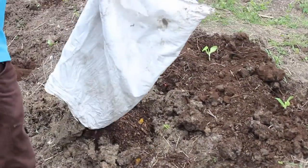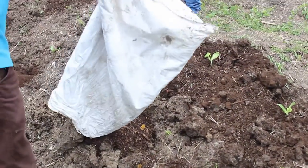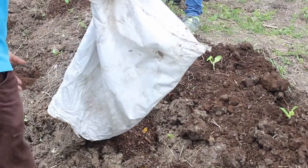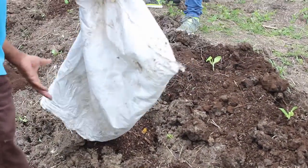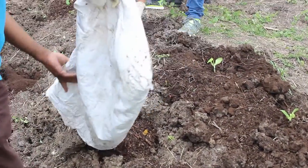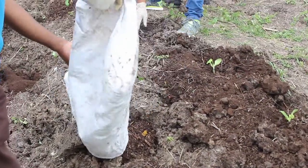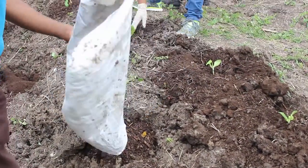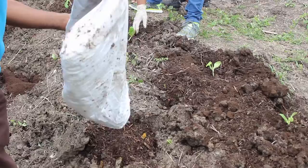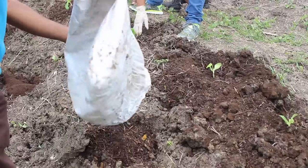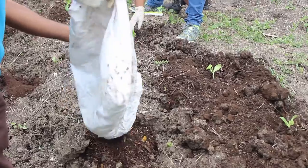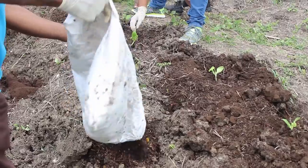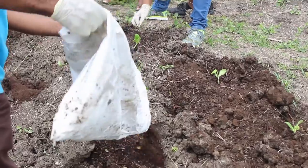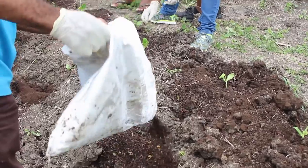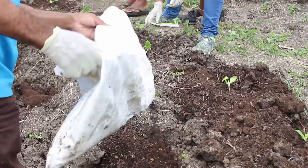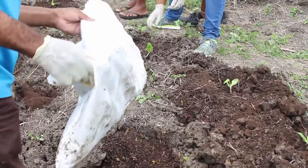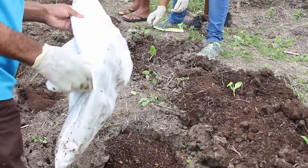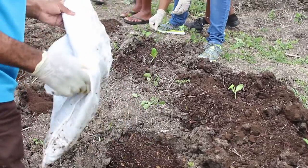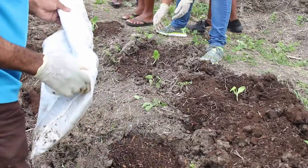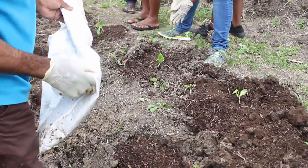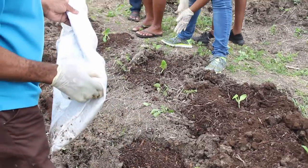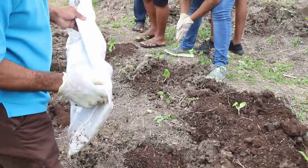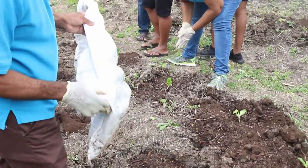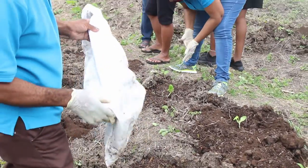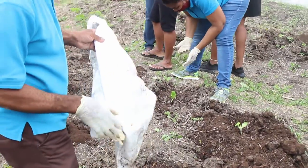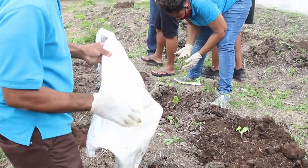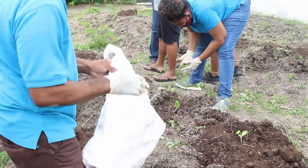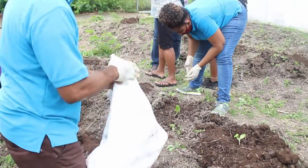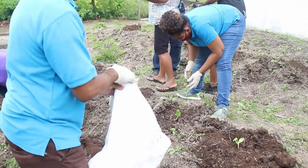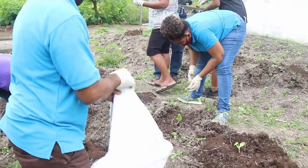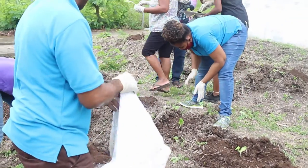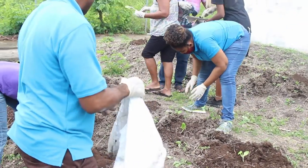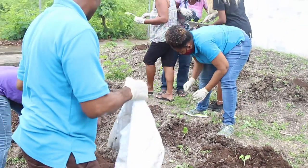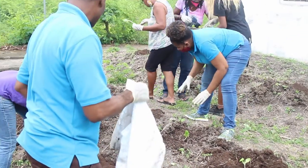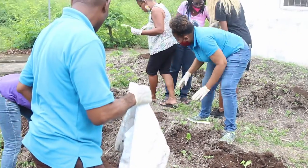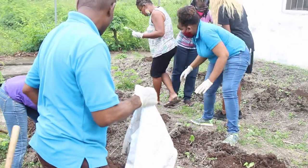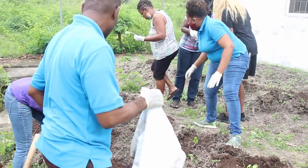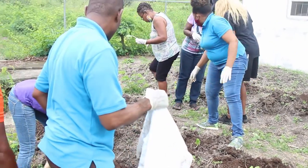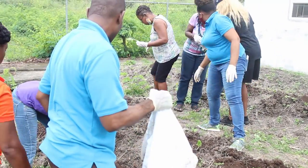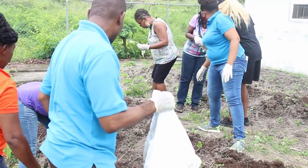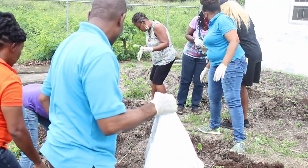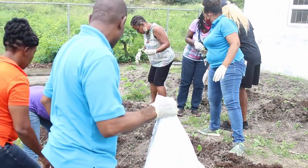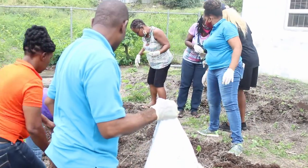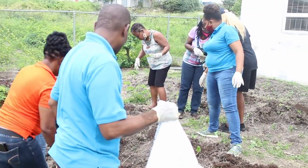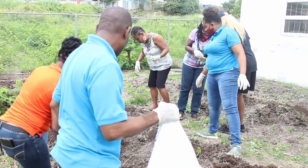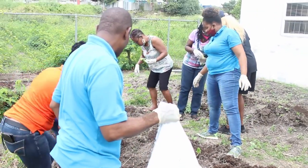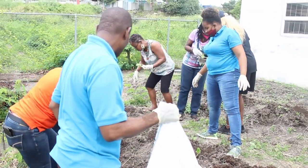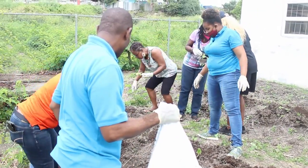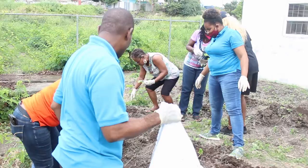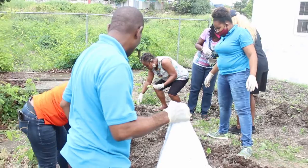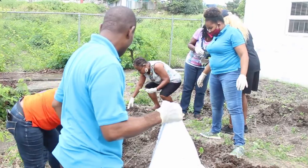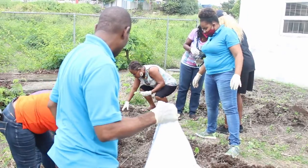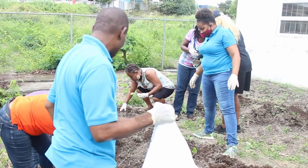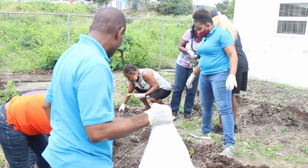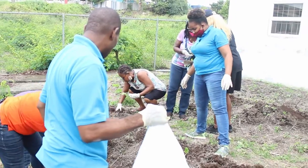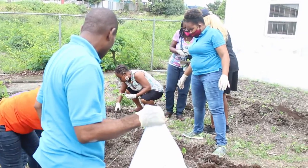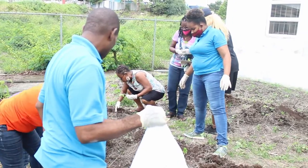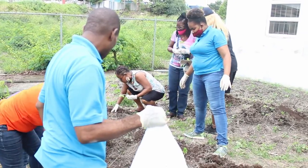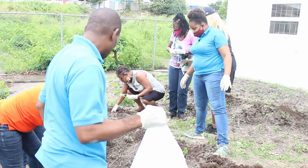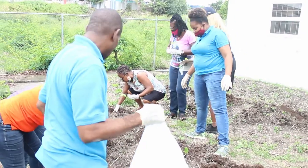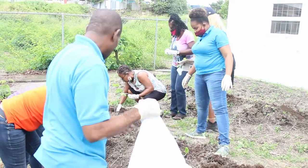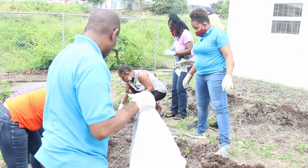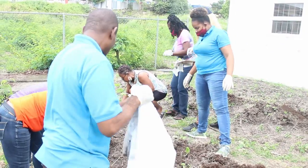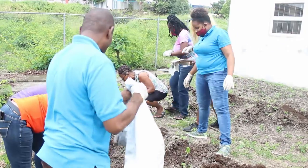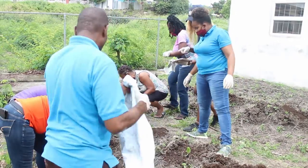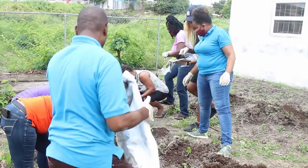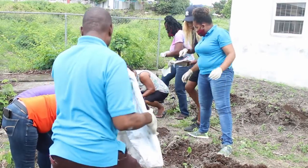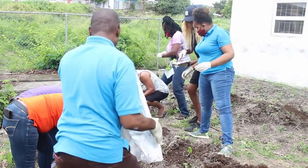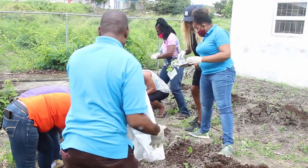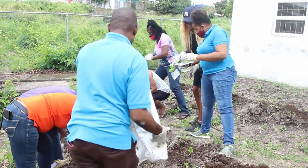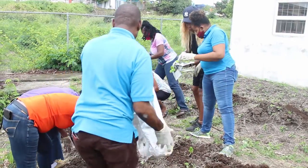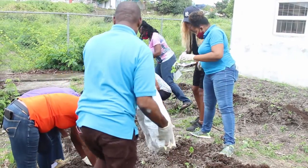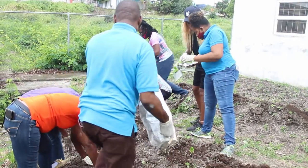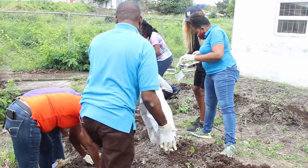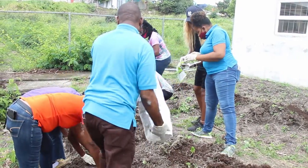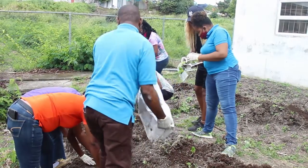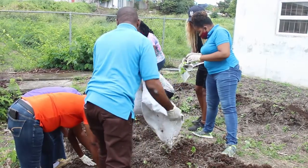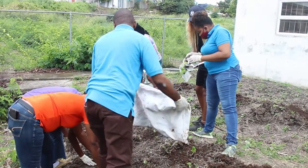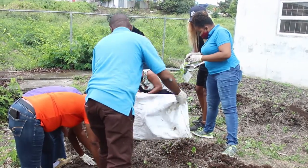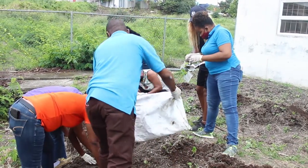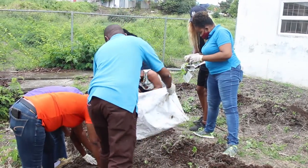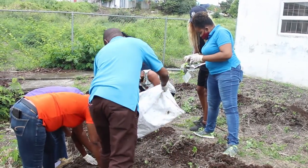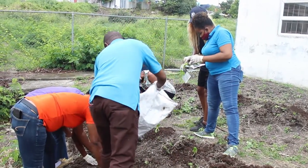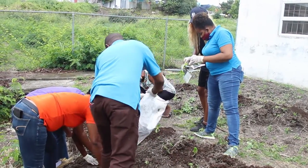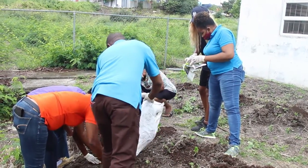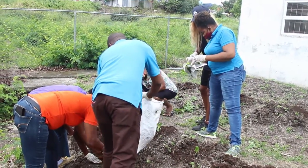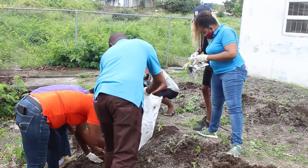because